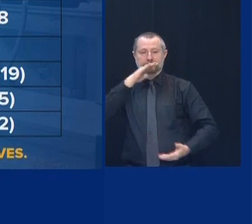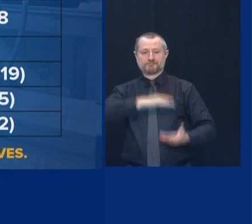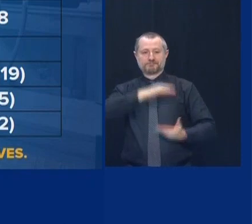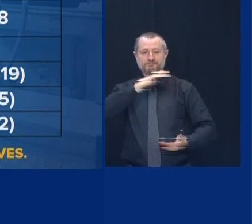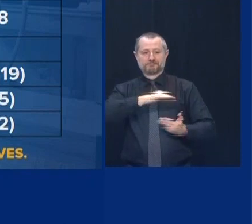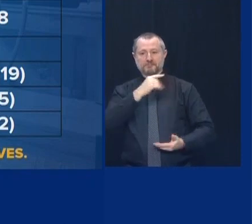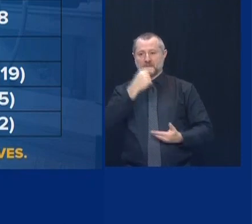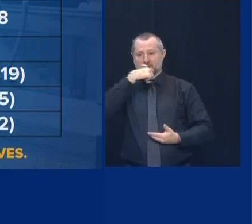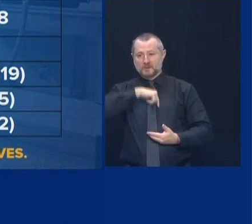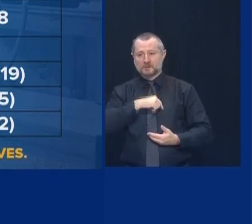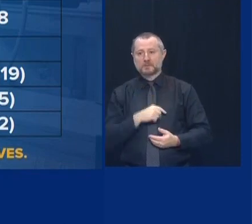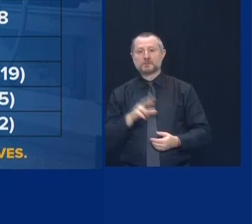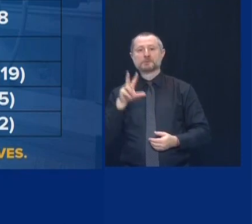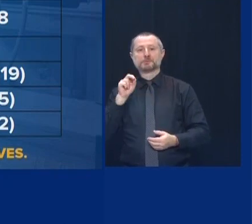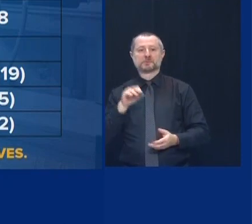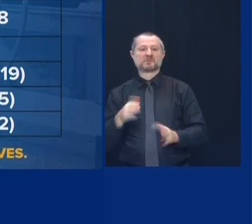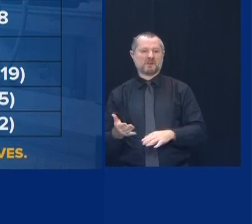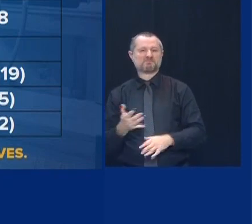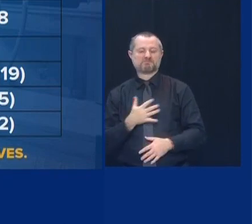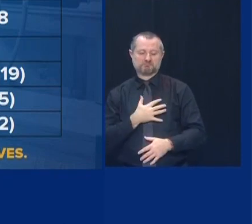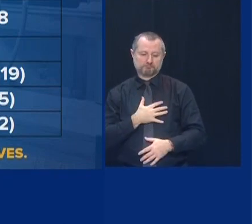196,000 t(TESTS, 30 DEATHS, 2,562 t(